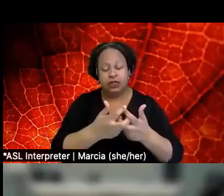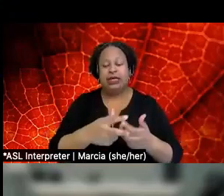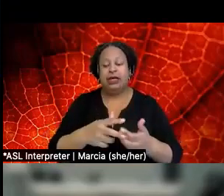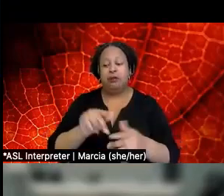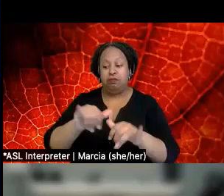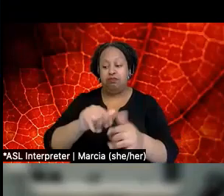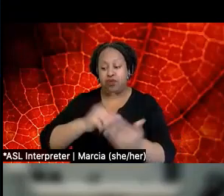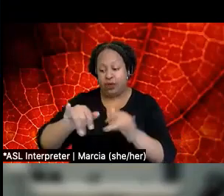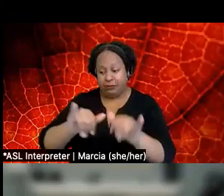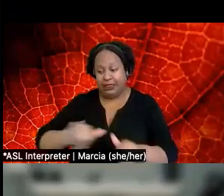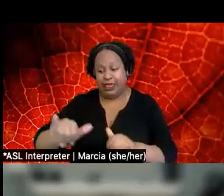Next.